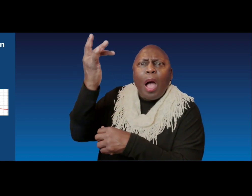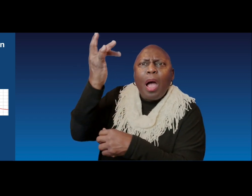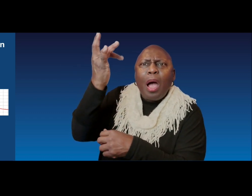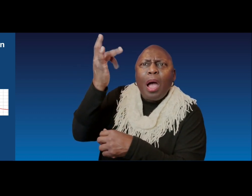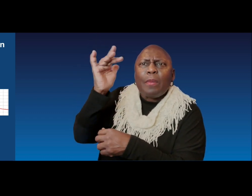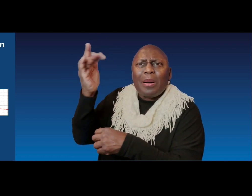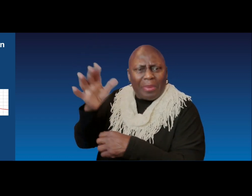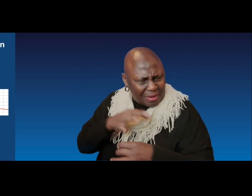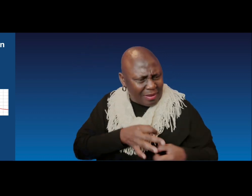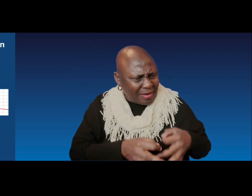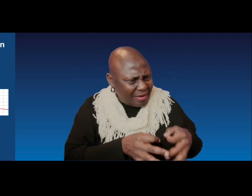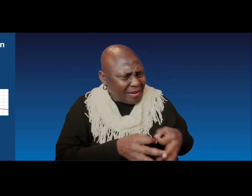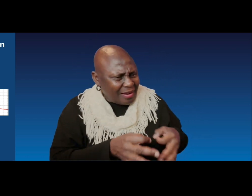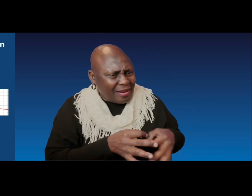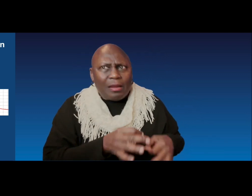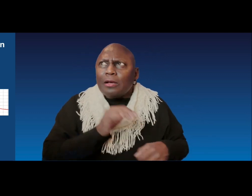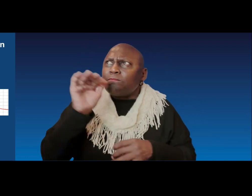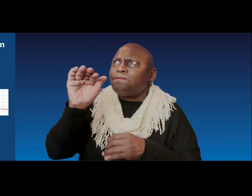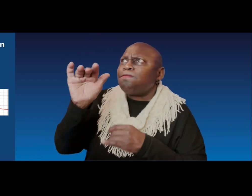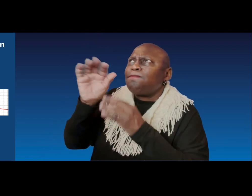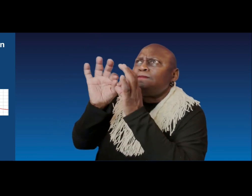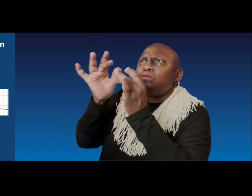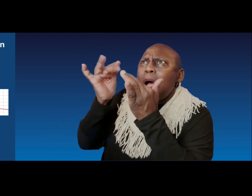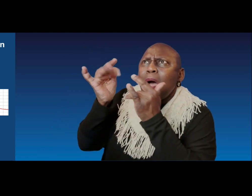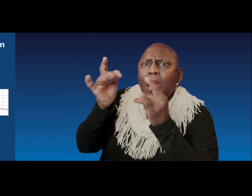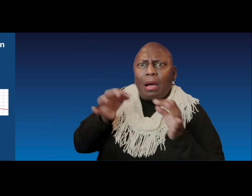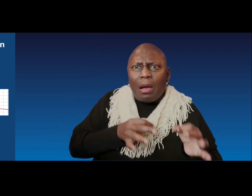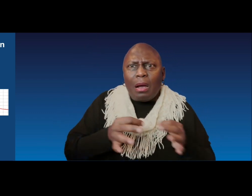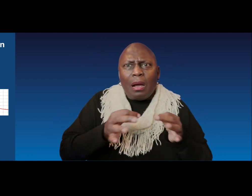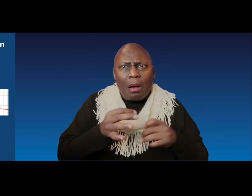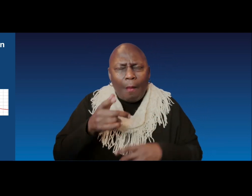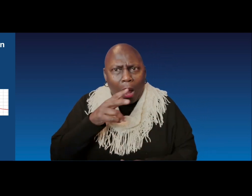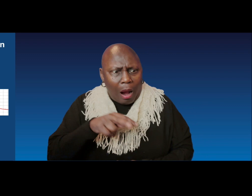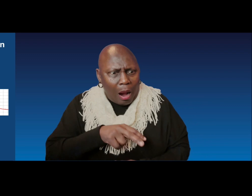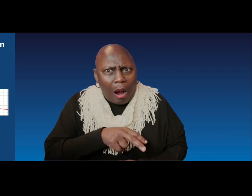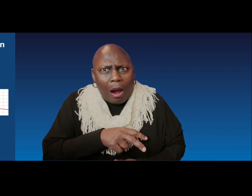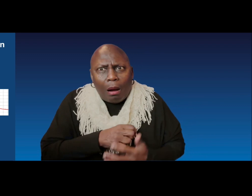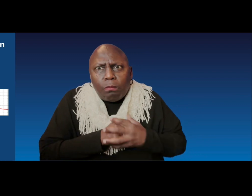grew a bit and started hounding his mom. "Why? Why? Why?"